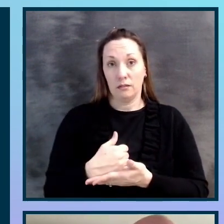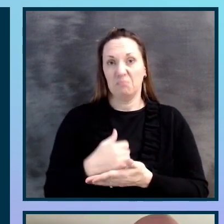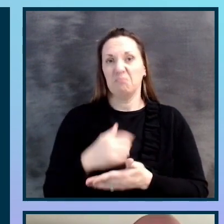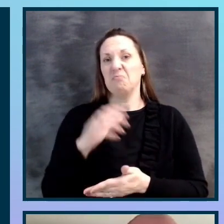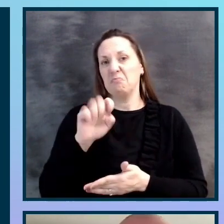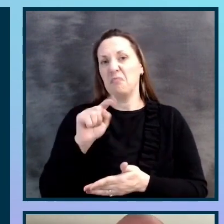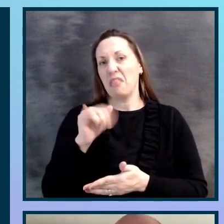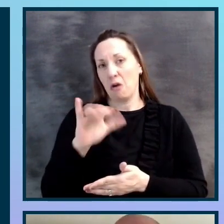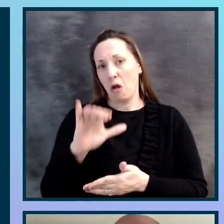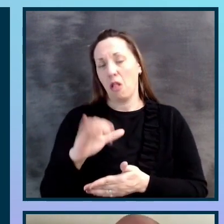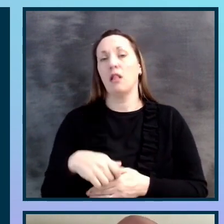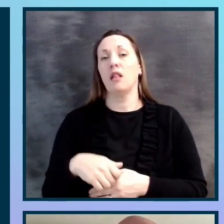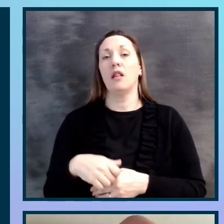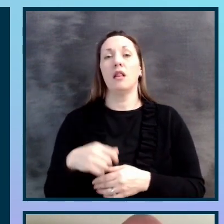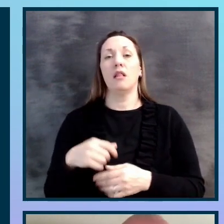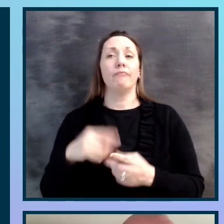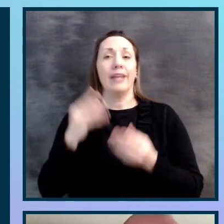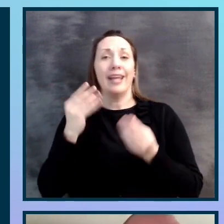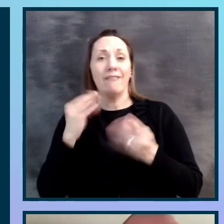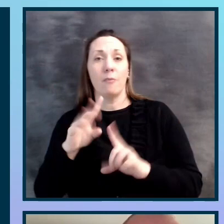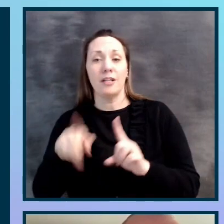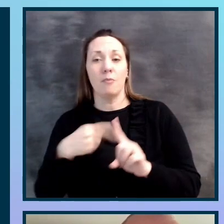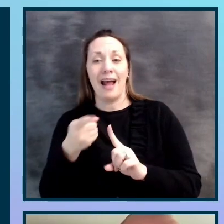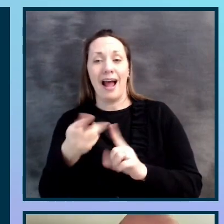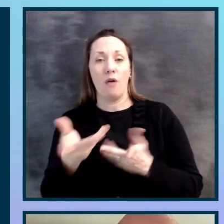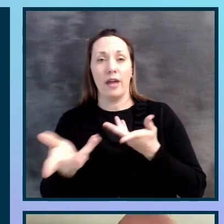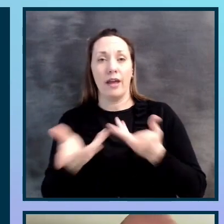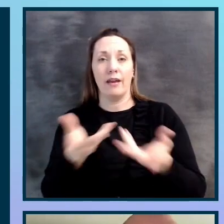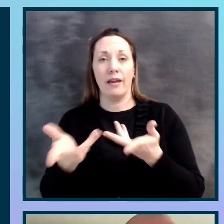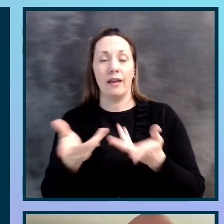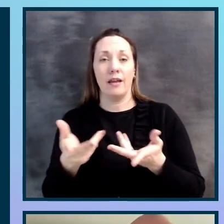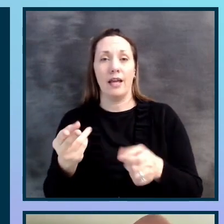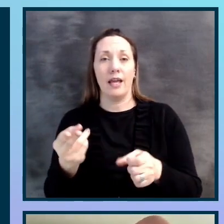Information about the way that they interact with a study.